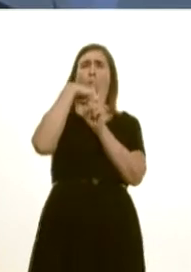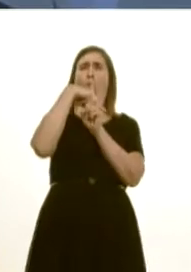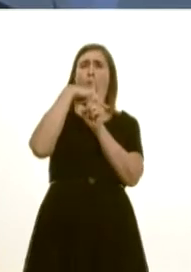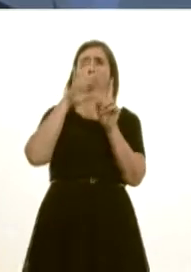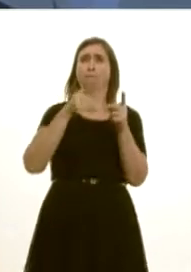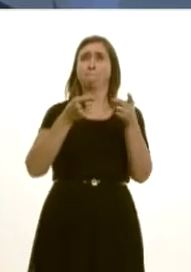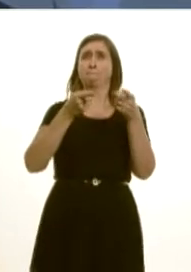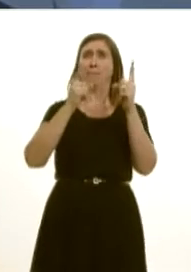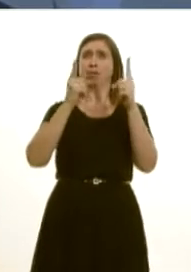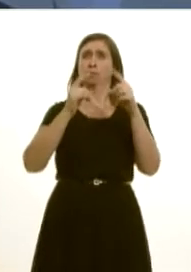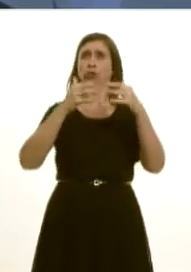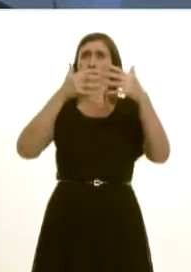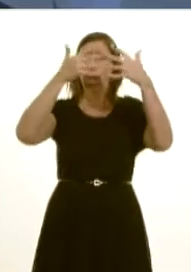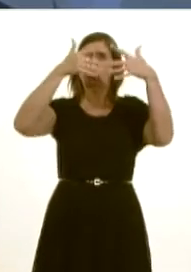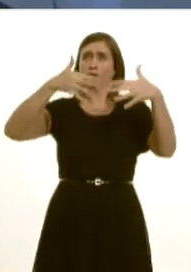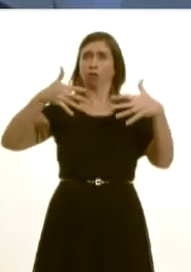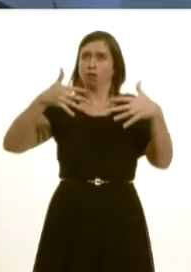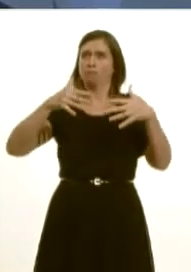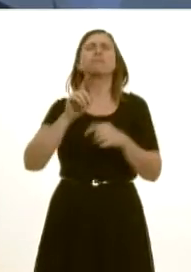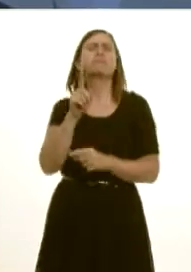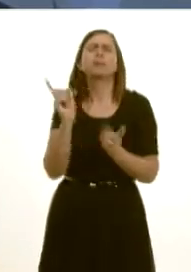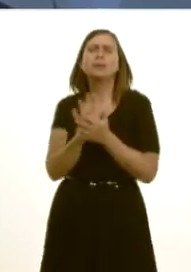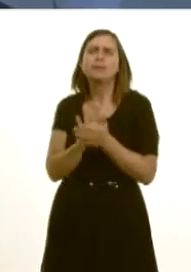Andrew R.T. Davies: It is talking about the fact that, when clinicians raise issues of